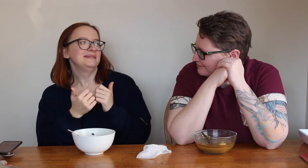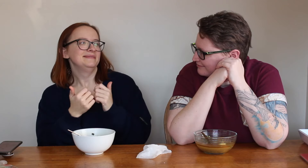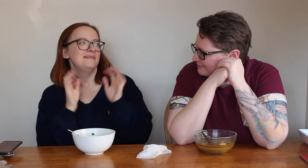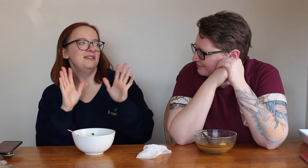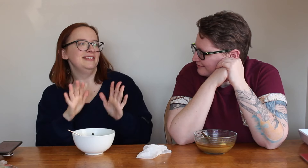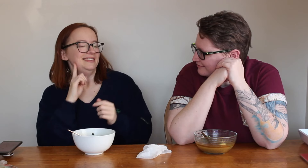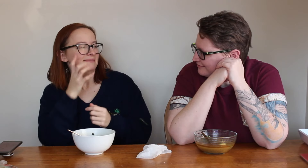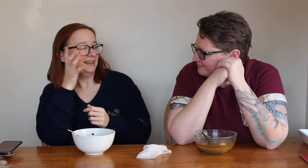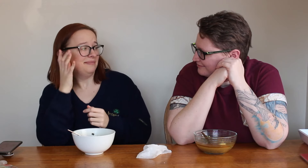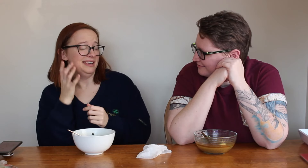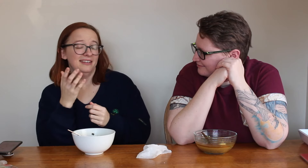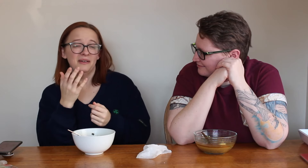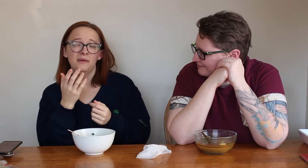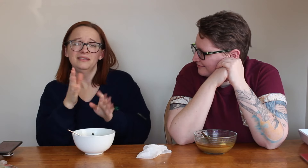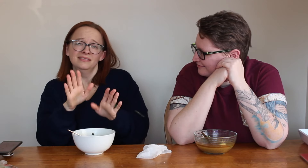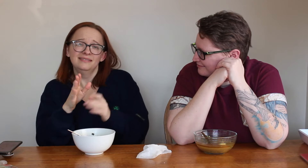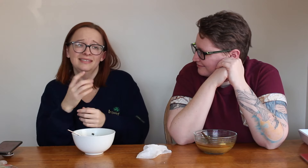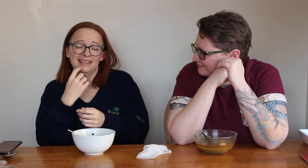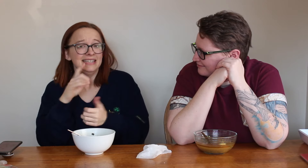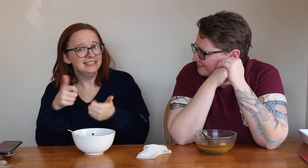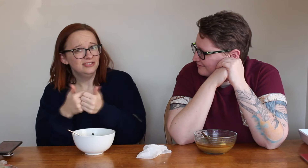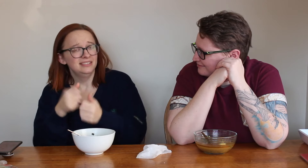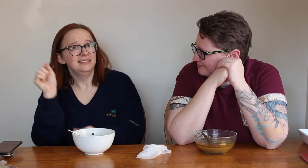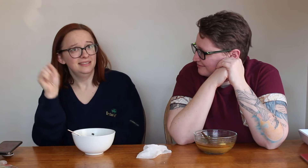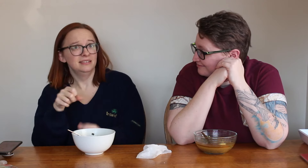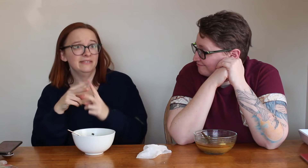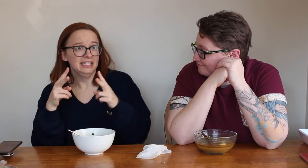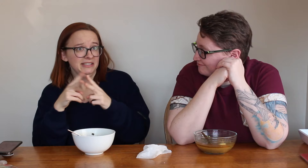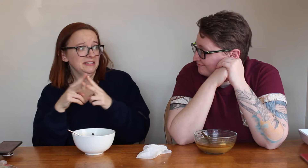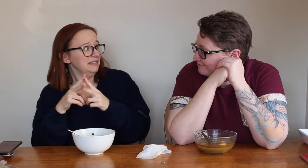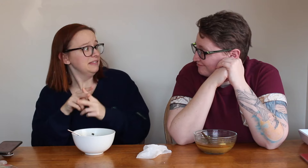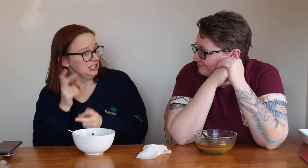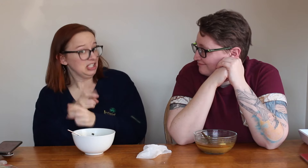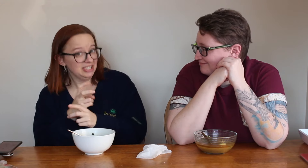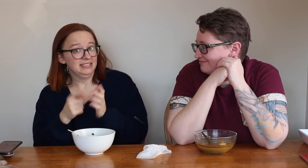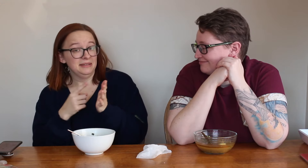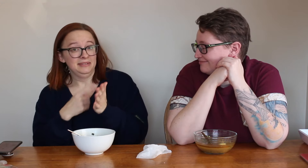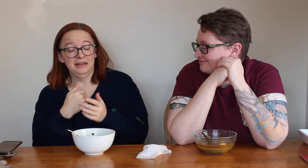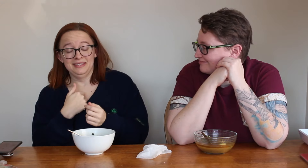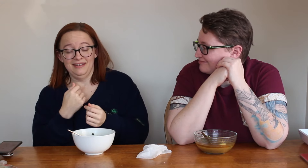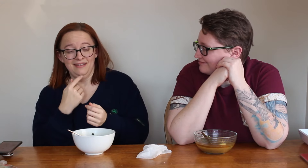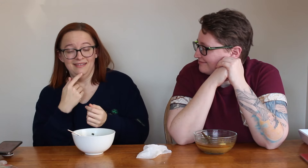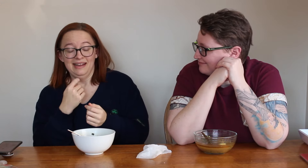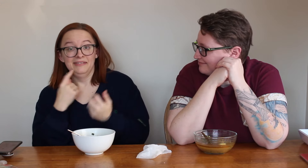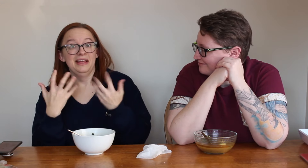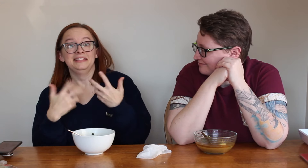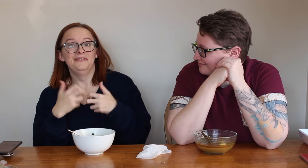Like thinking about it, and then you know we're helping to raise him You know hopefully and teach him to be a good person and